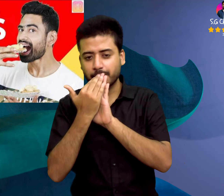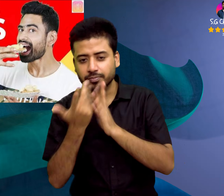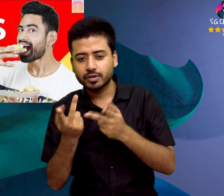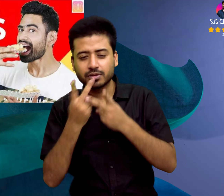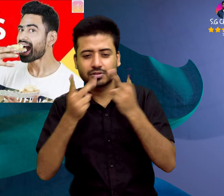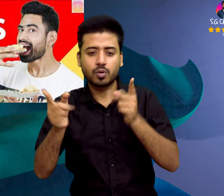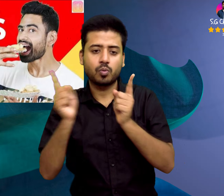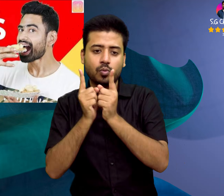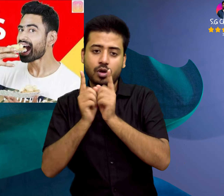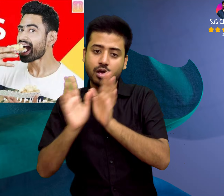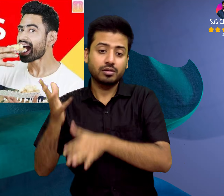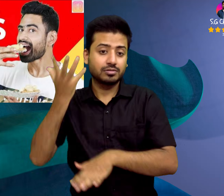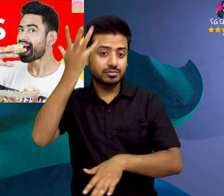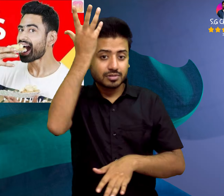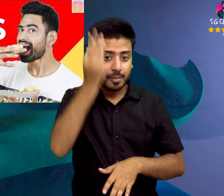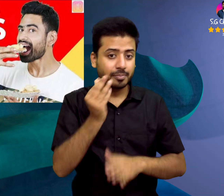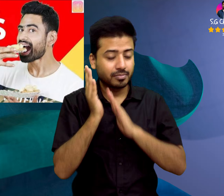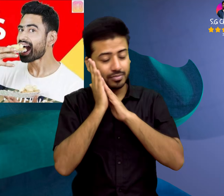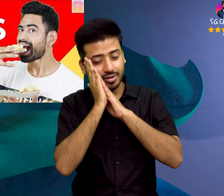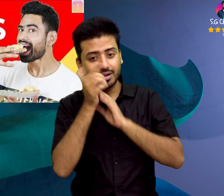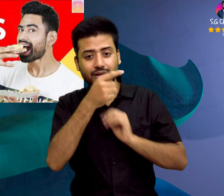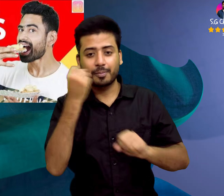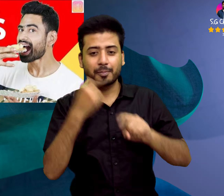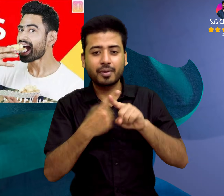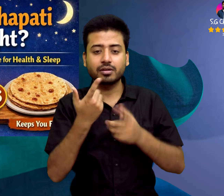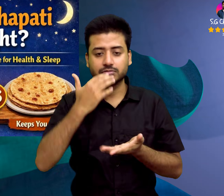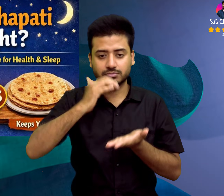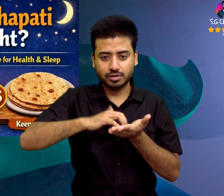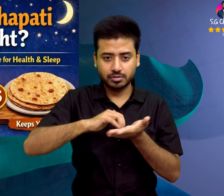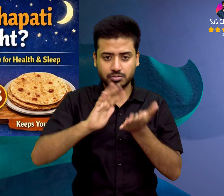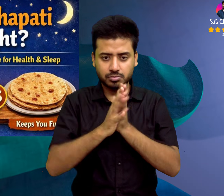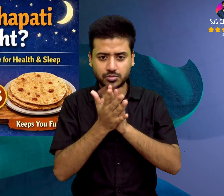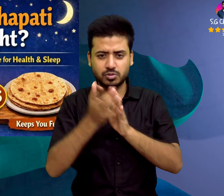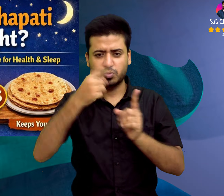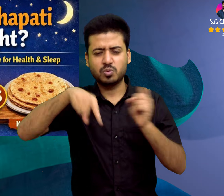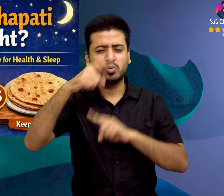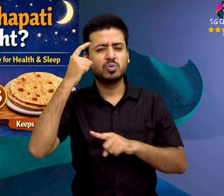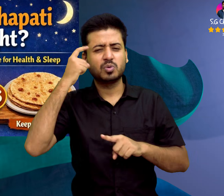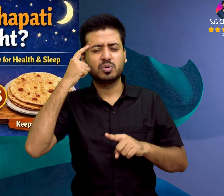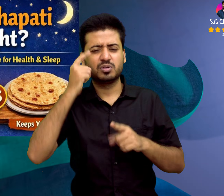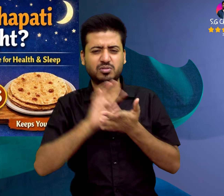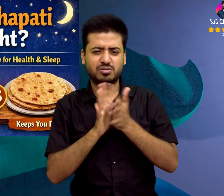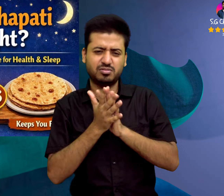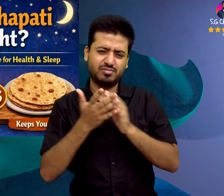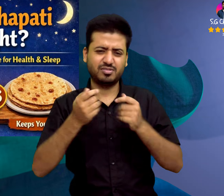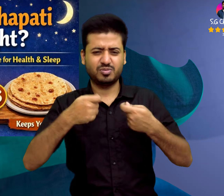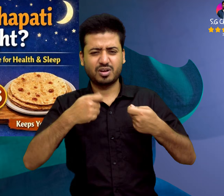restore energy levels. Dairy fermentation and processing yogurt and cheese. Dairy products